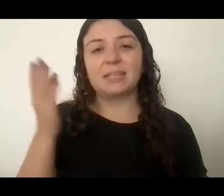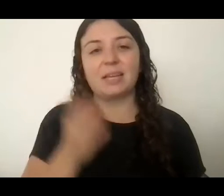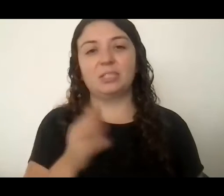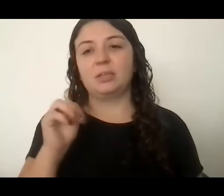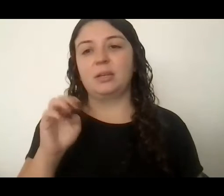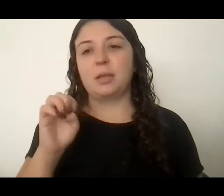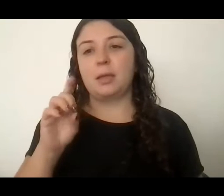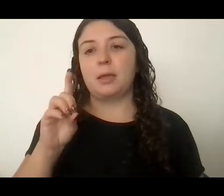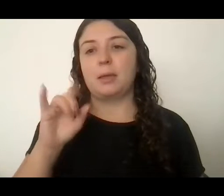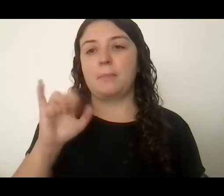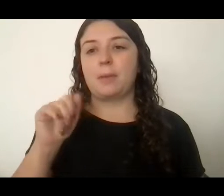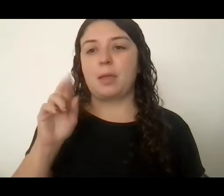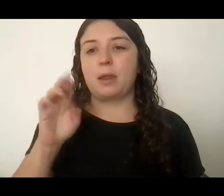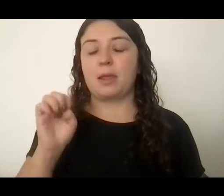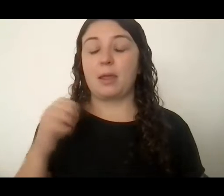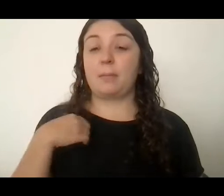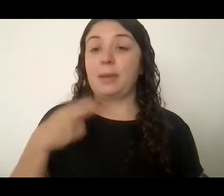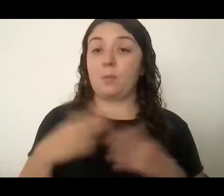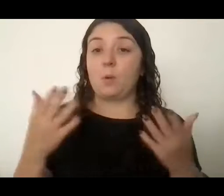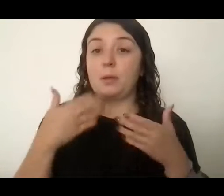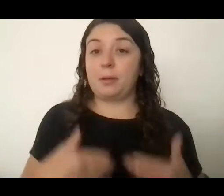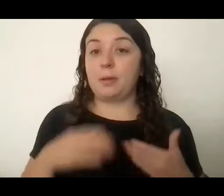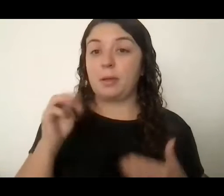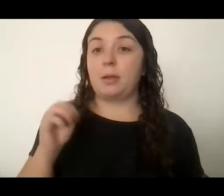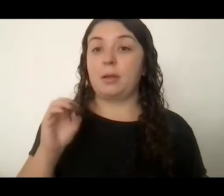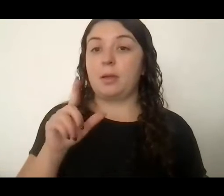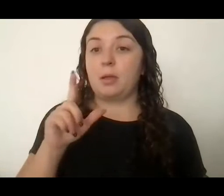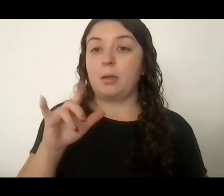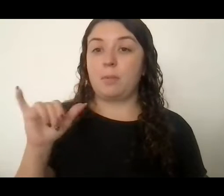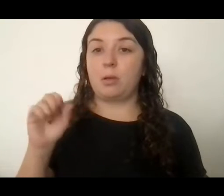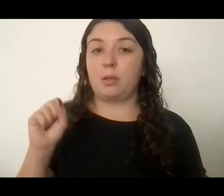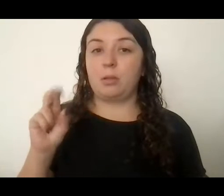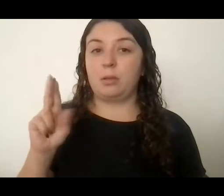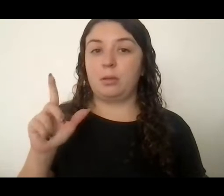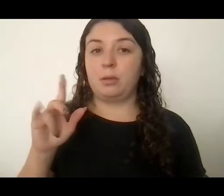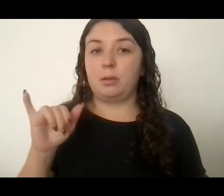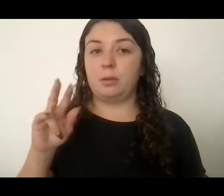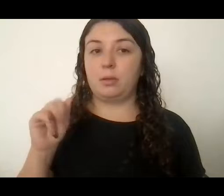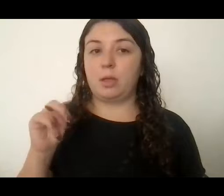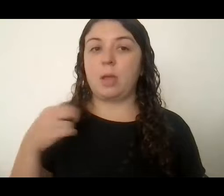Molly Sullivan, and I am with an organization called Griffin Hammis Associates, which we call